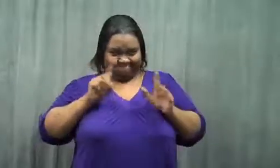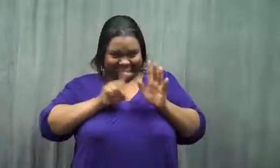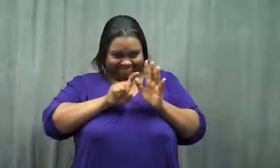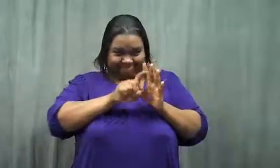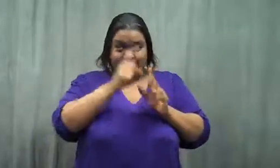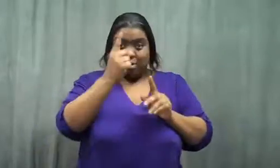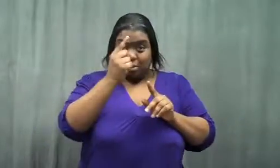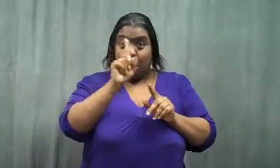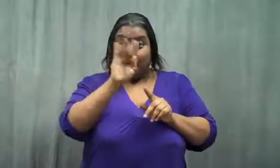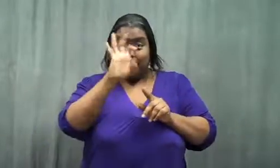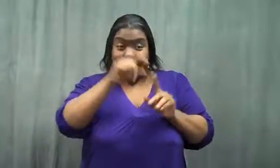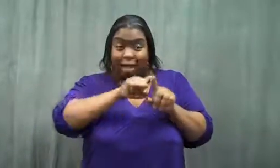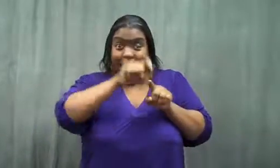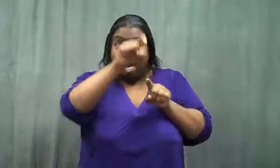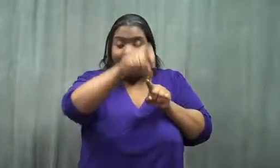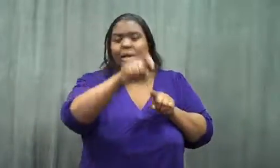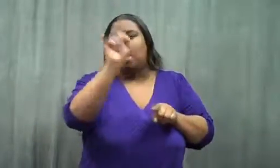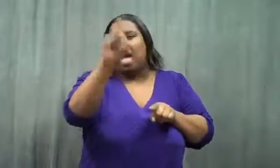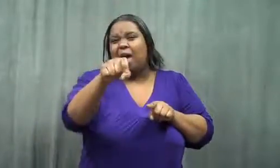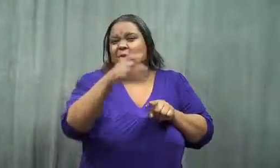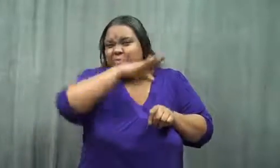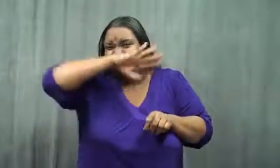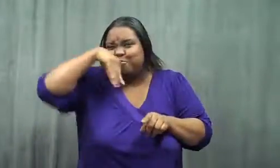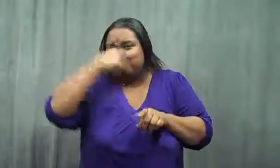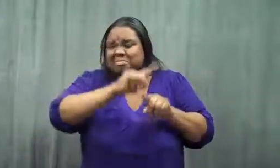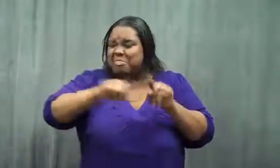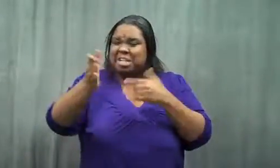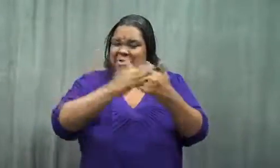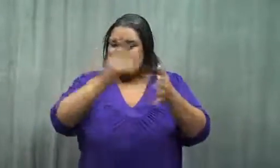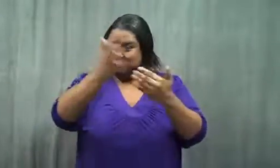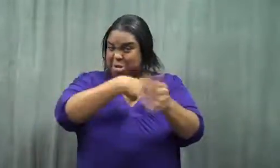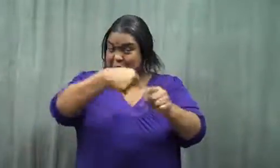I could wipe it off once i got a block away.